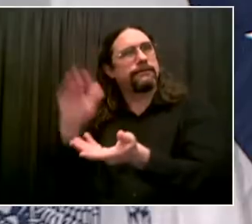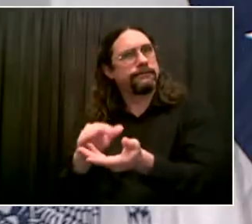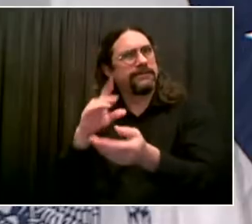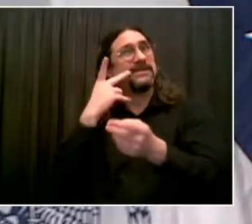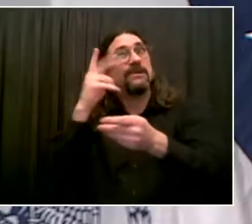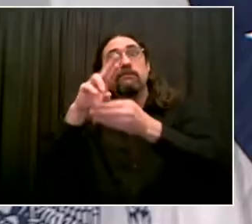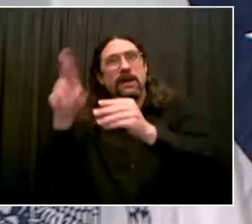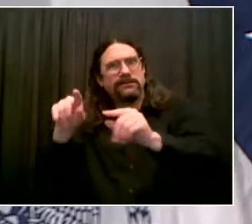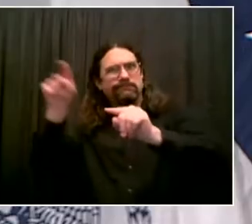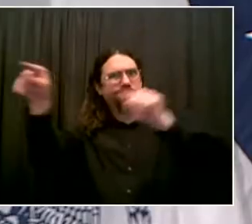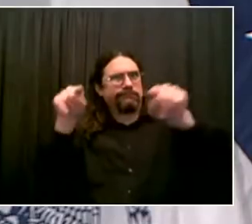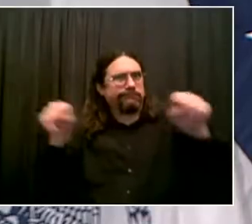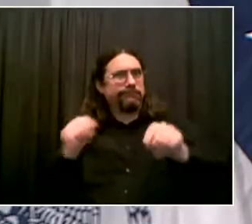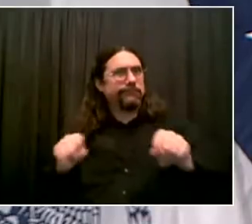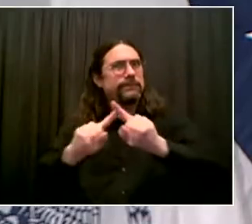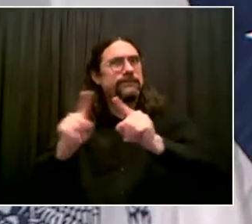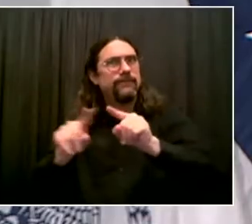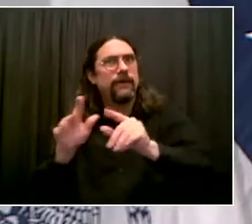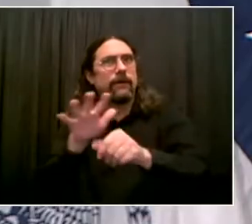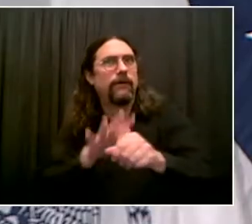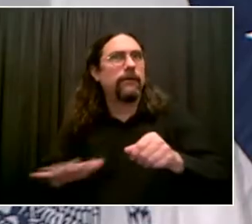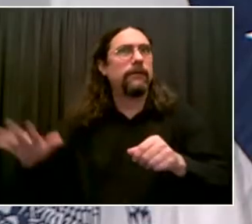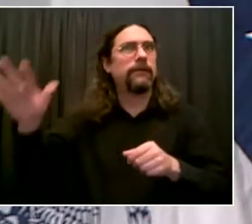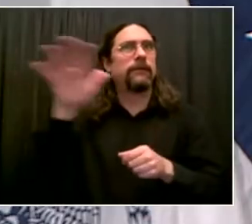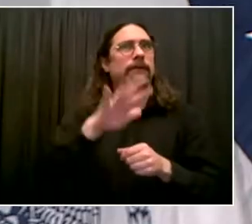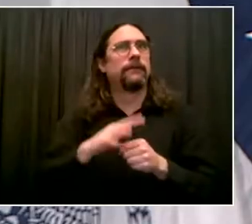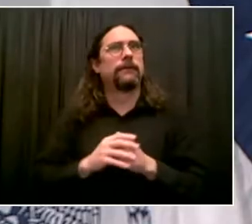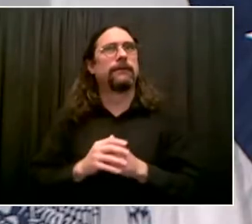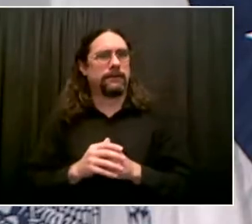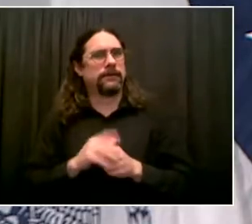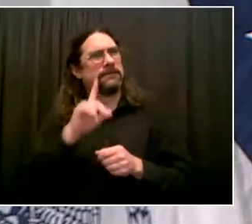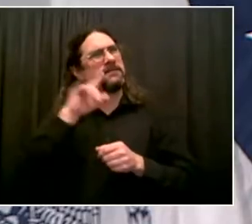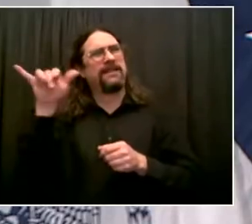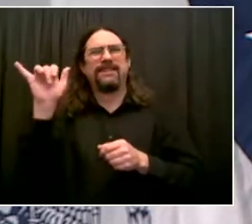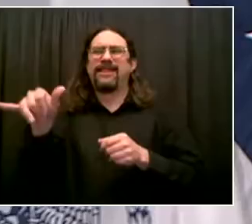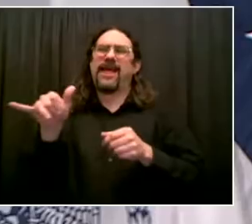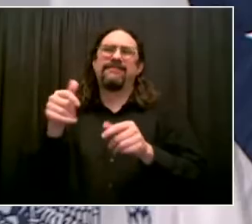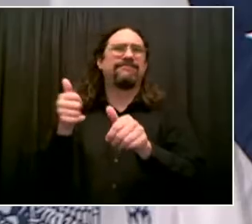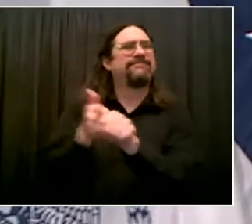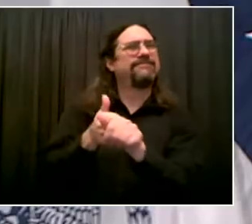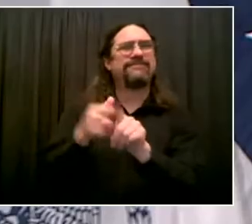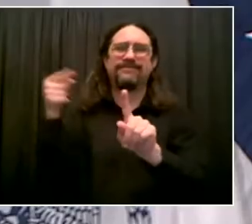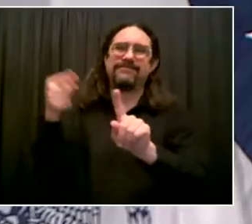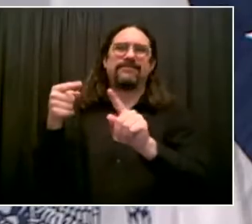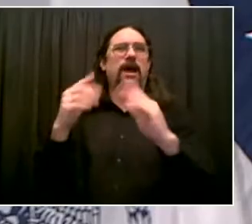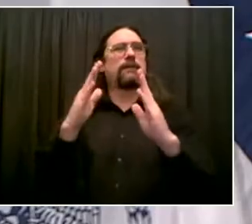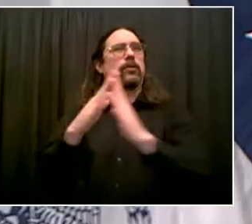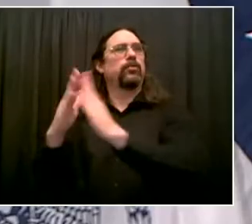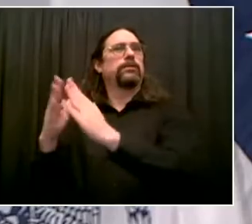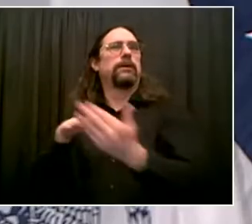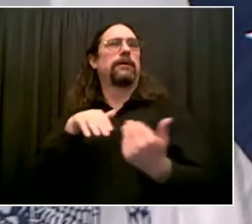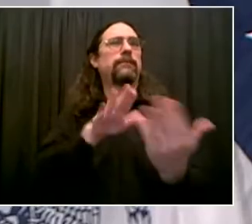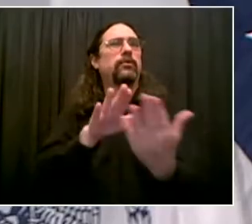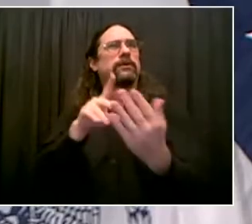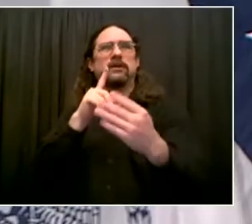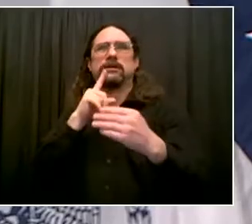HOW MUCH HAS BEEN ACHIEVED COMMUNITY AND POLICE WORKING TOGETHER OVER THE LAST TEN, 20